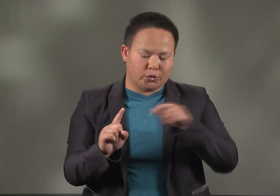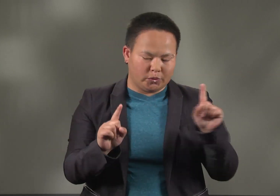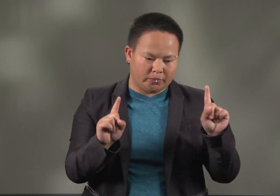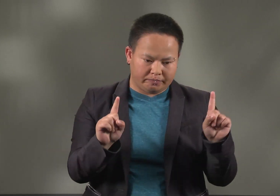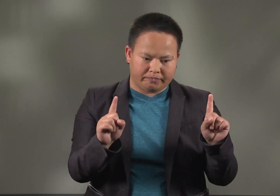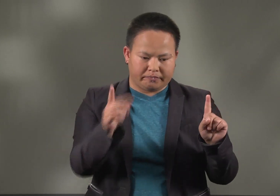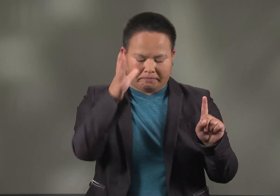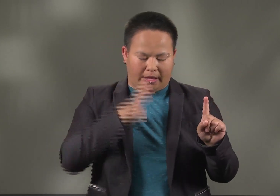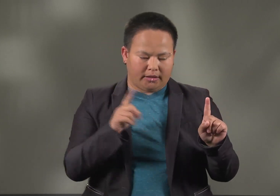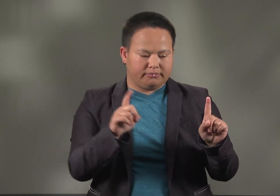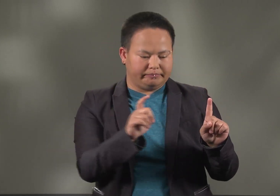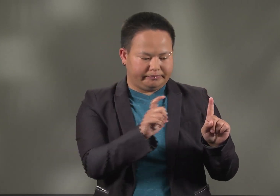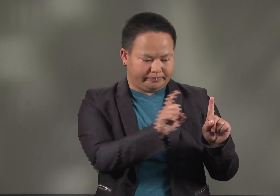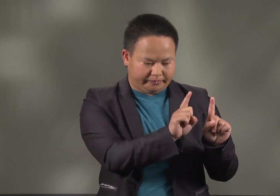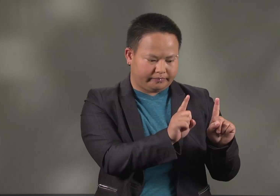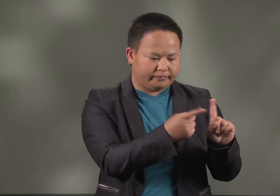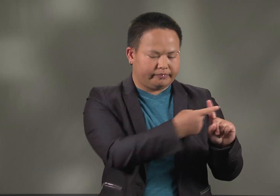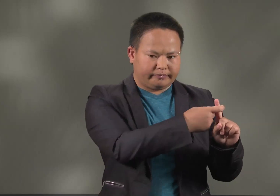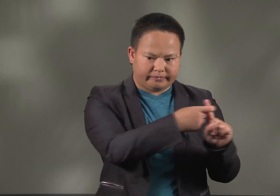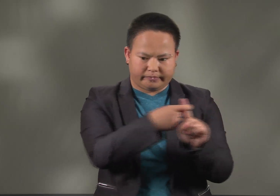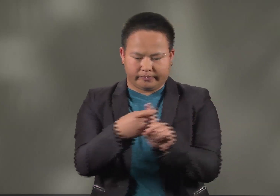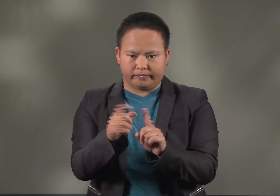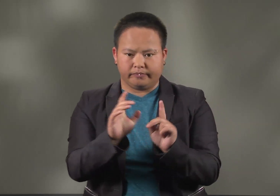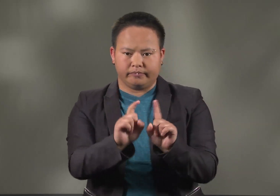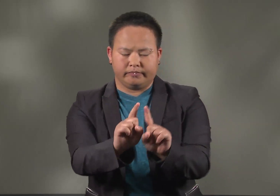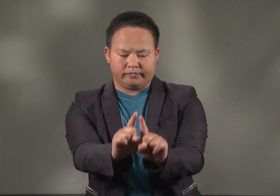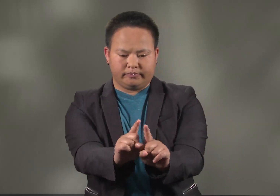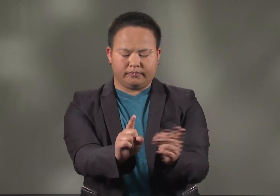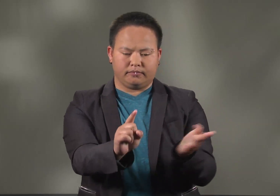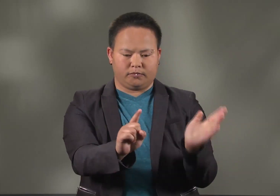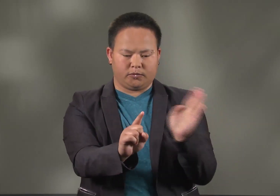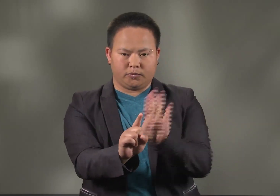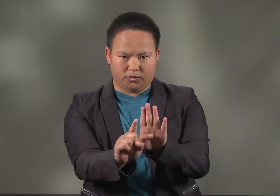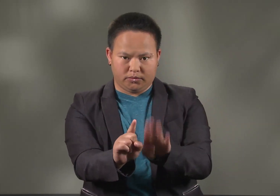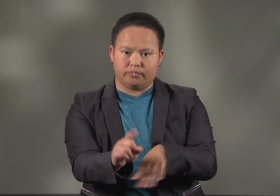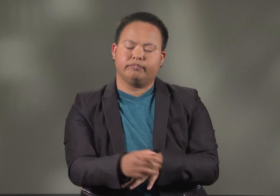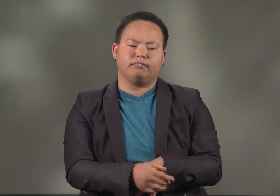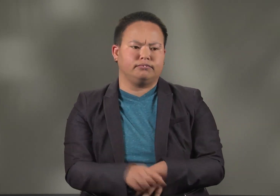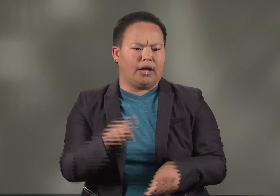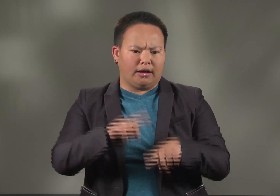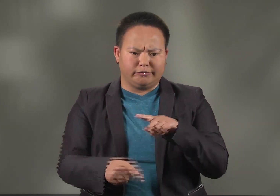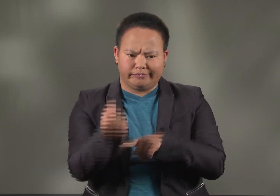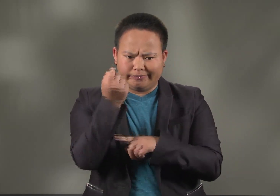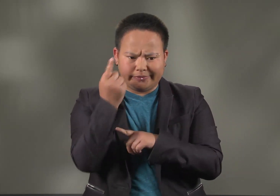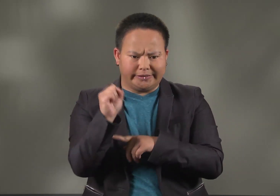girls would be taken into a room by an older man and the door was closed behind them.